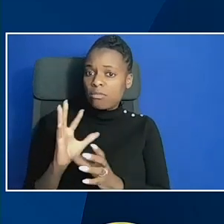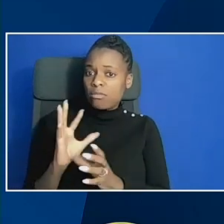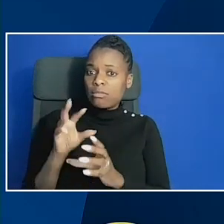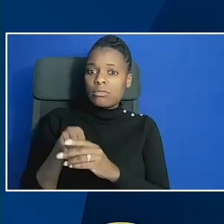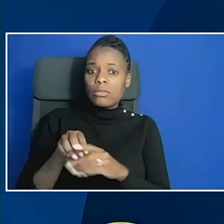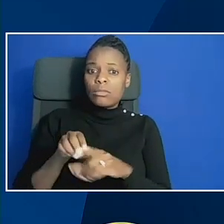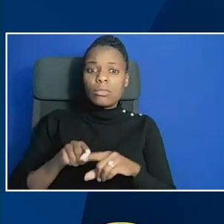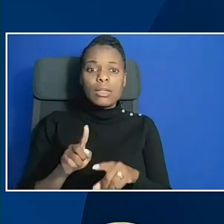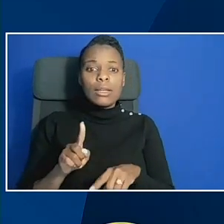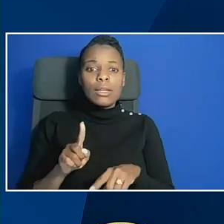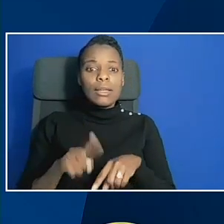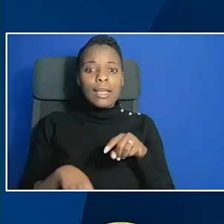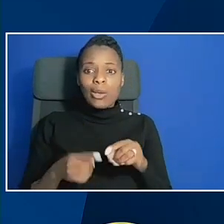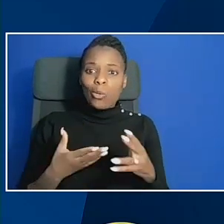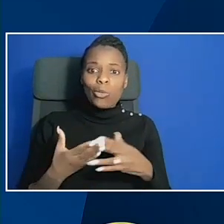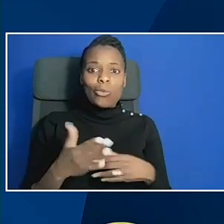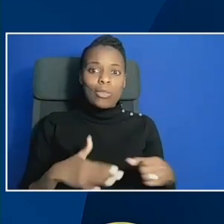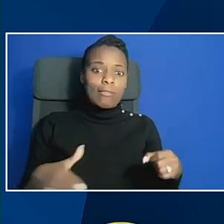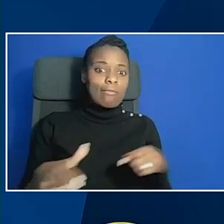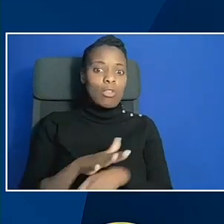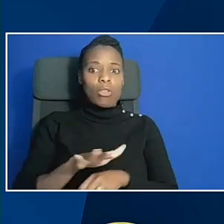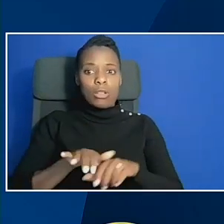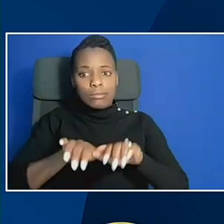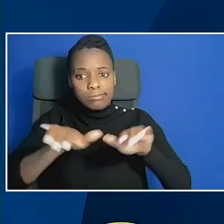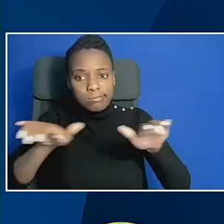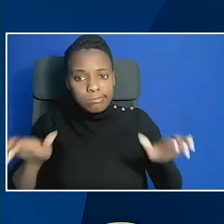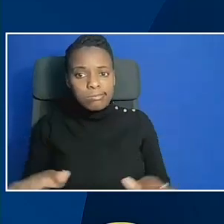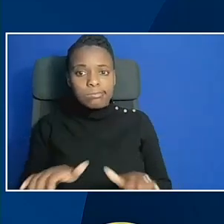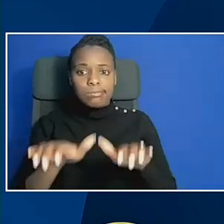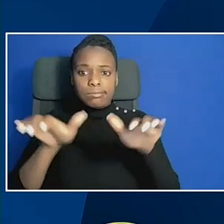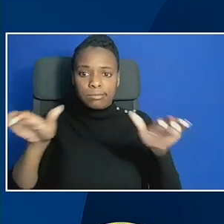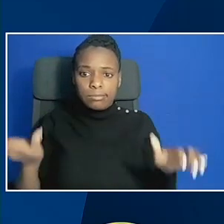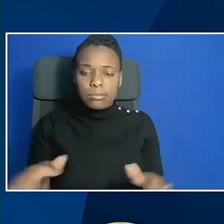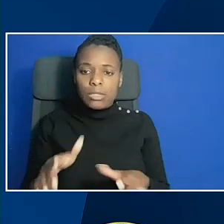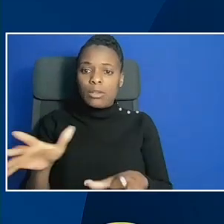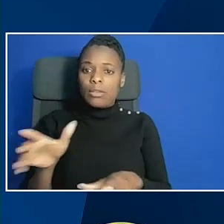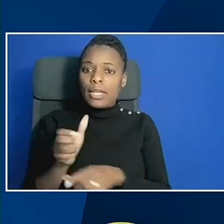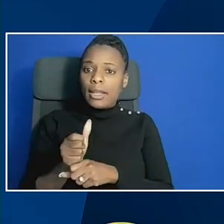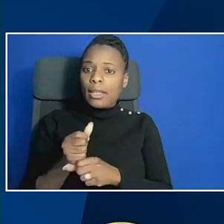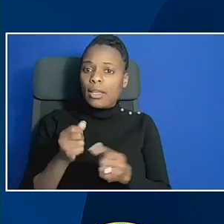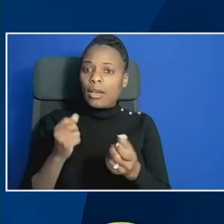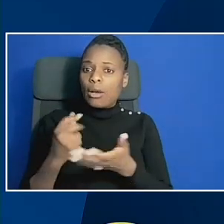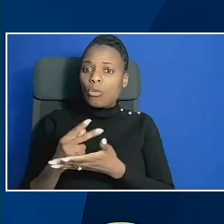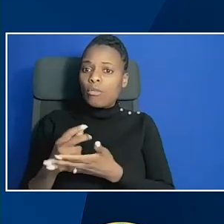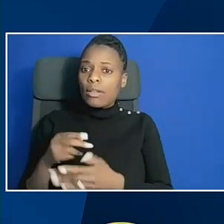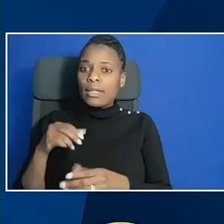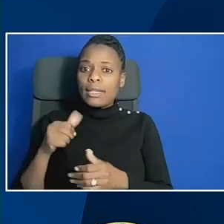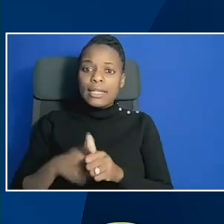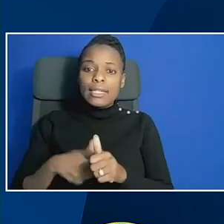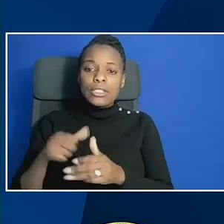exercise, of getting approval in each state. If NC-SARA were not there, some